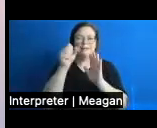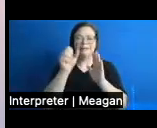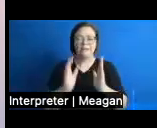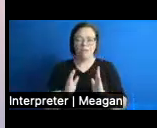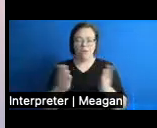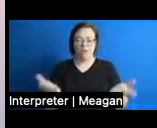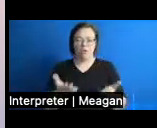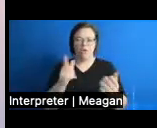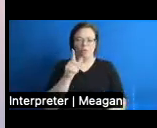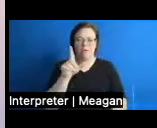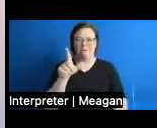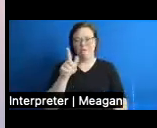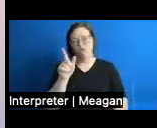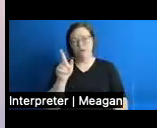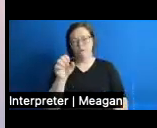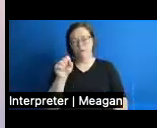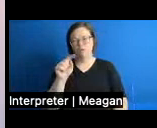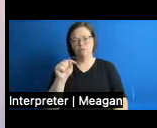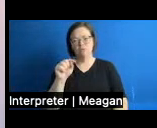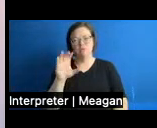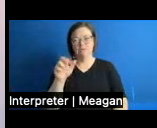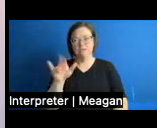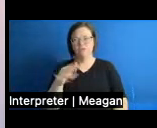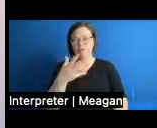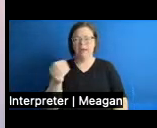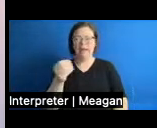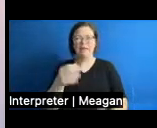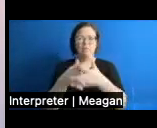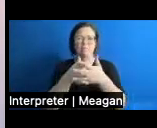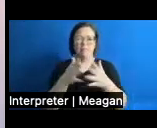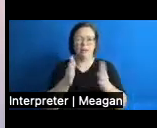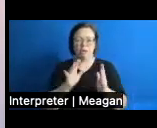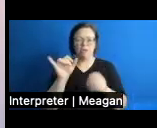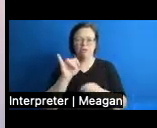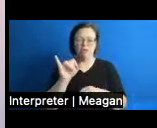and also just trying to be an American in the 21st century was a very like, beheading sensation.